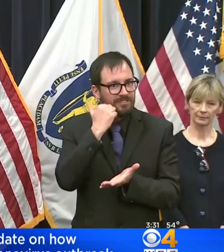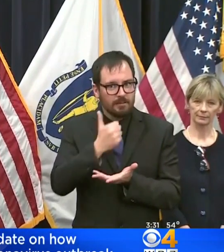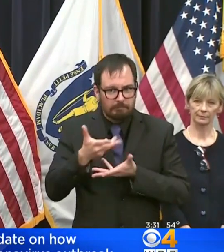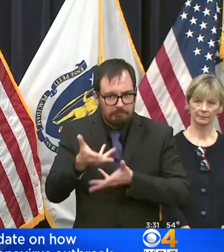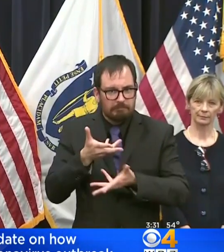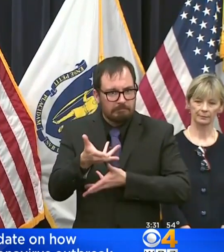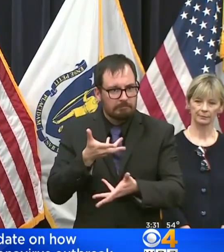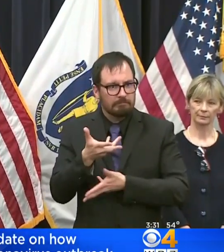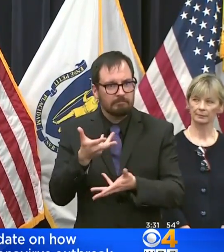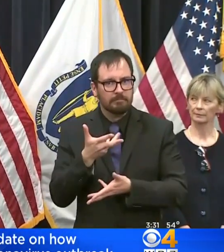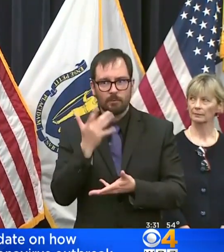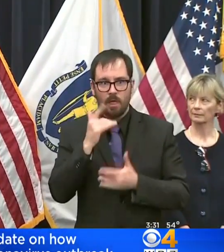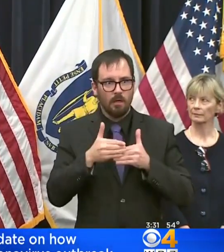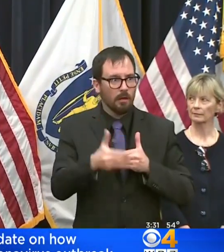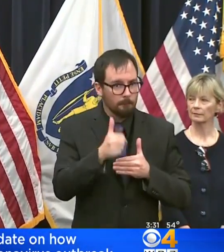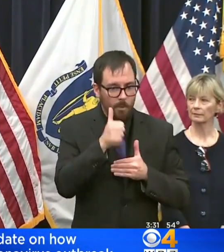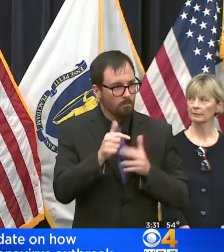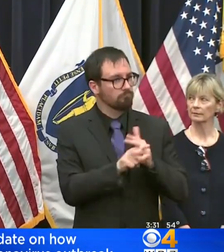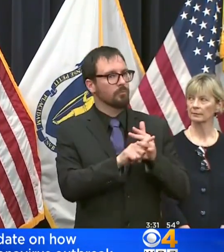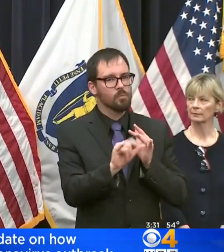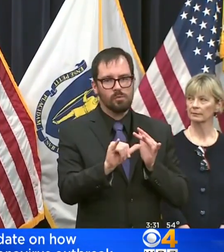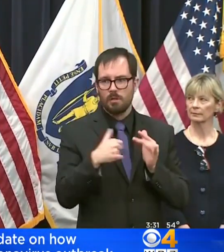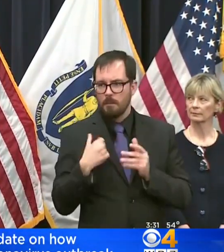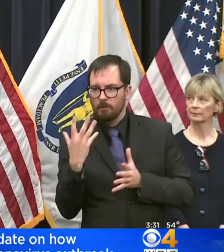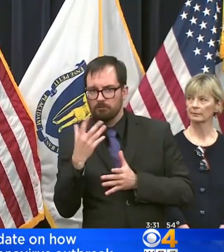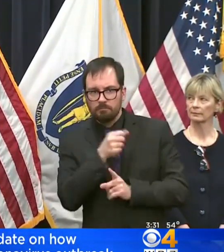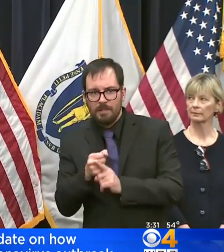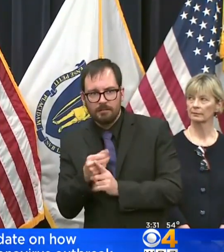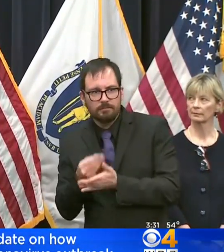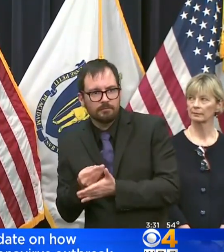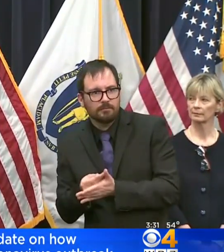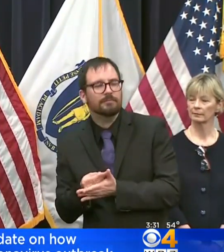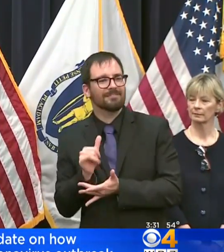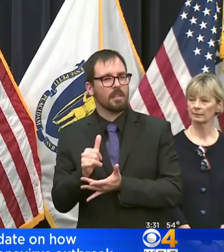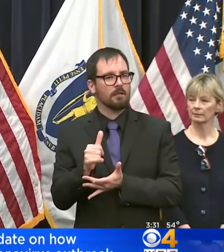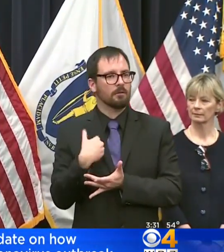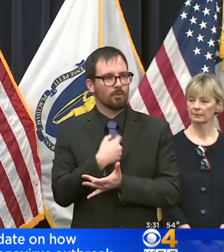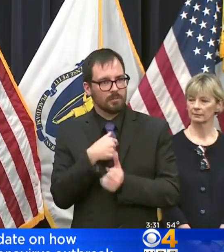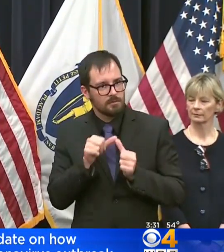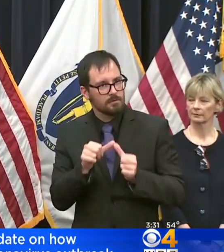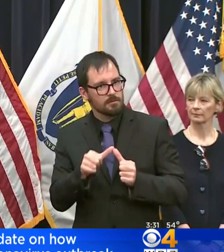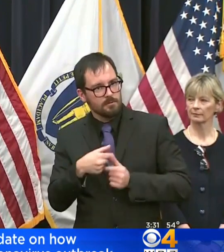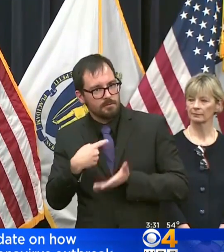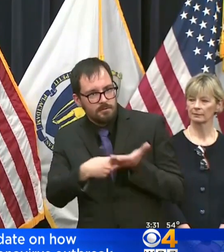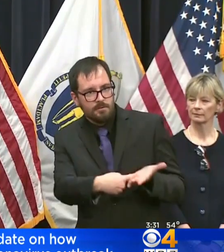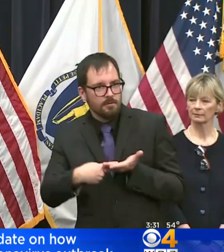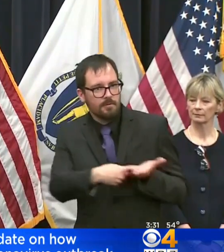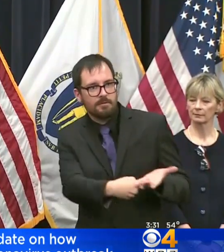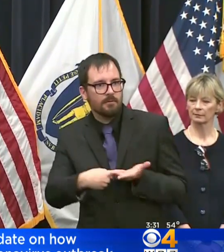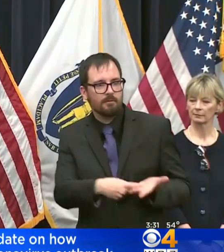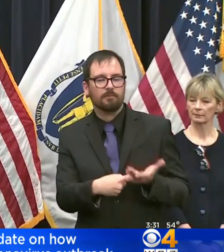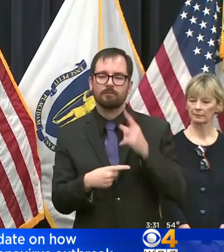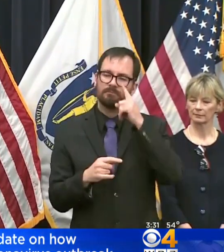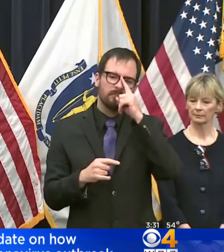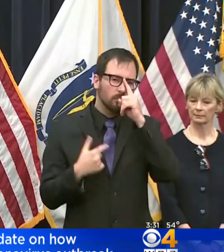ABOUT WHAT IS HAPPENING, WHAT CAN WE LEARN FROM THAT, WHAT DO WE THINK IT MEANS FOR TOMORROW. I THINK AT THE END OF THE DAY